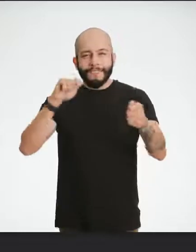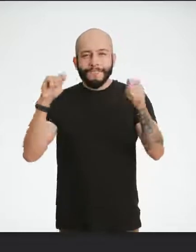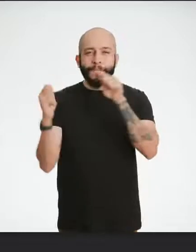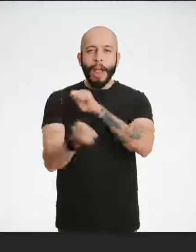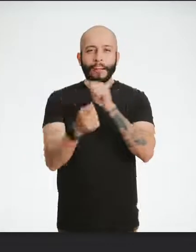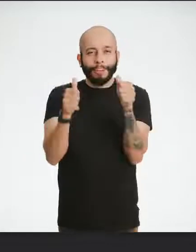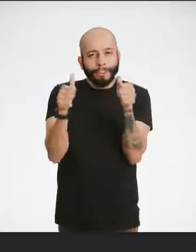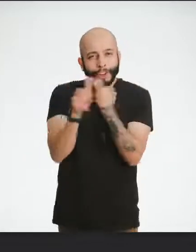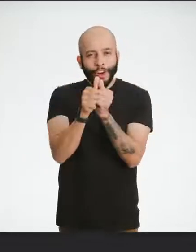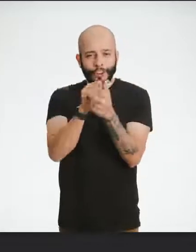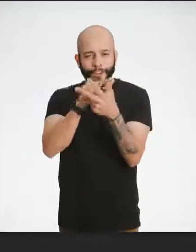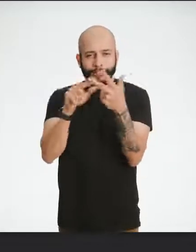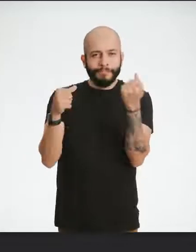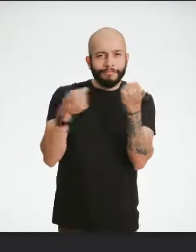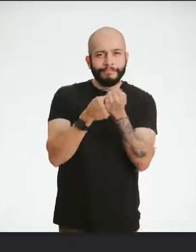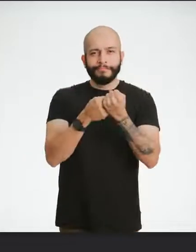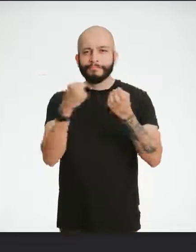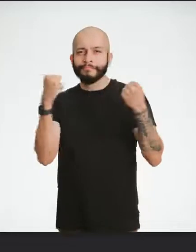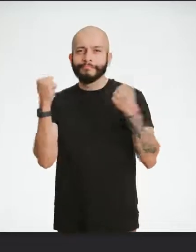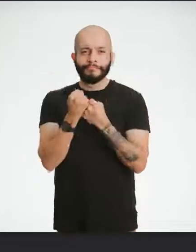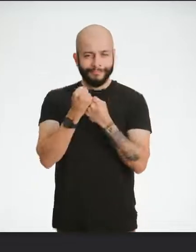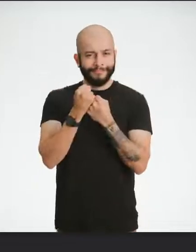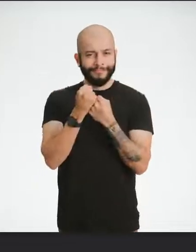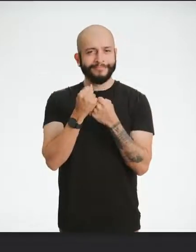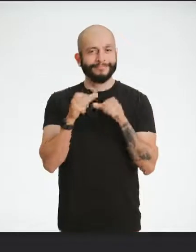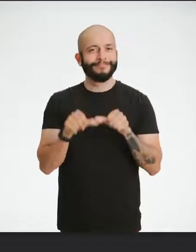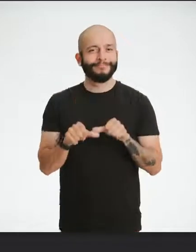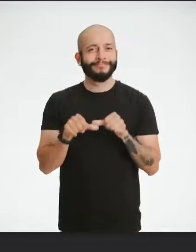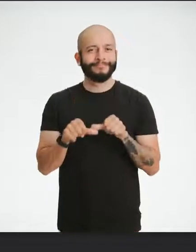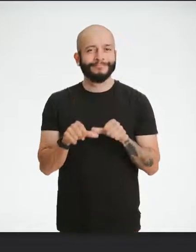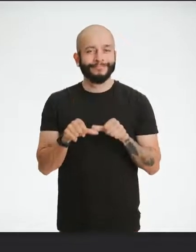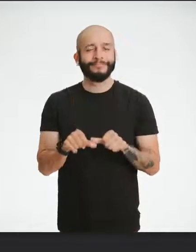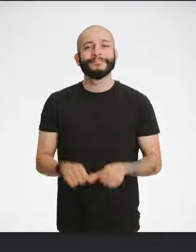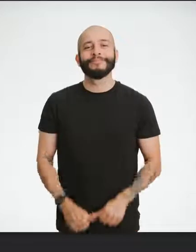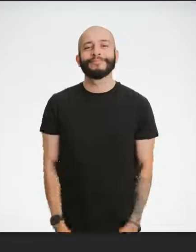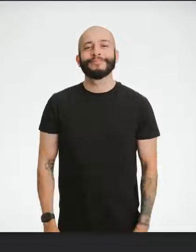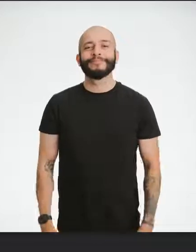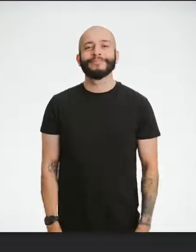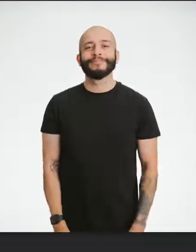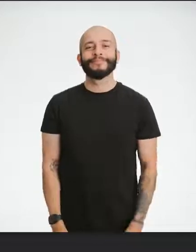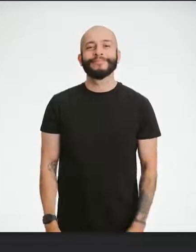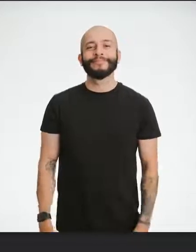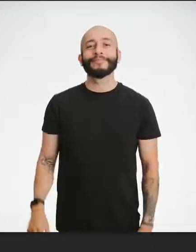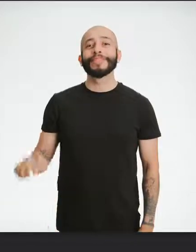designed and evolved together, both driving and driven by one another.